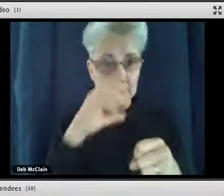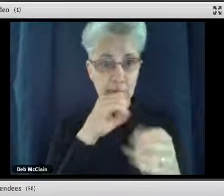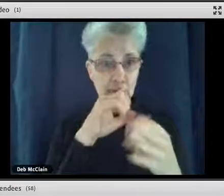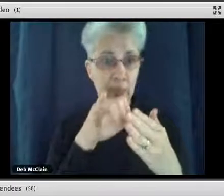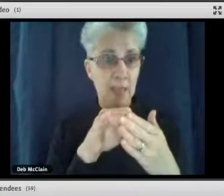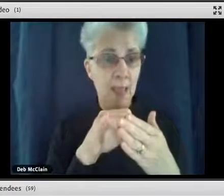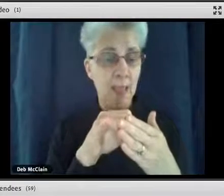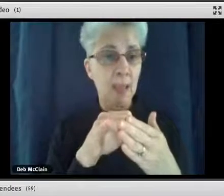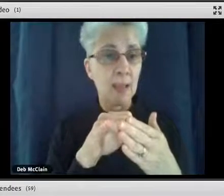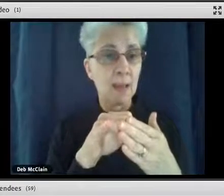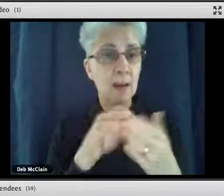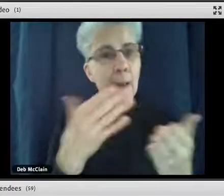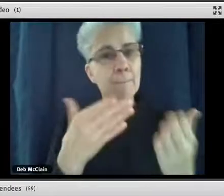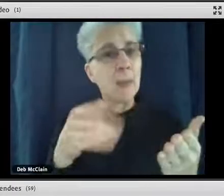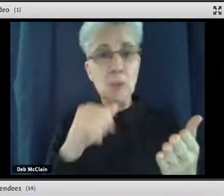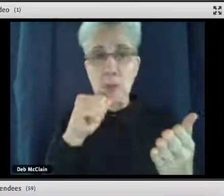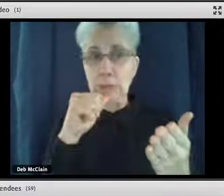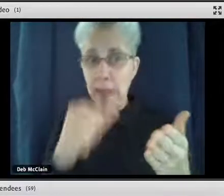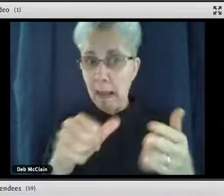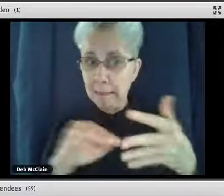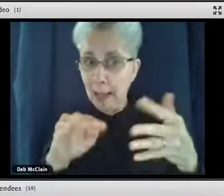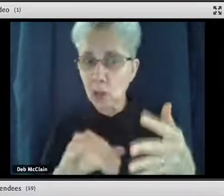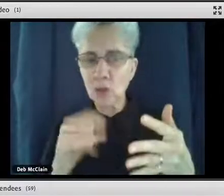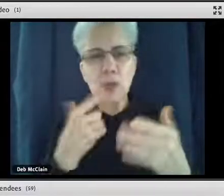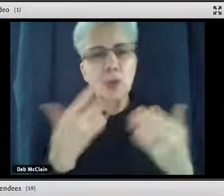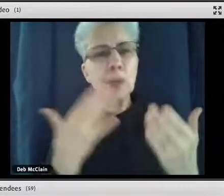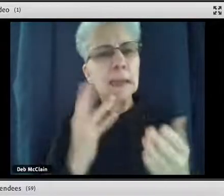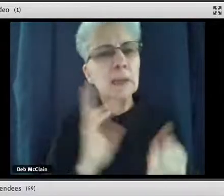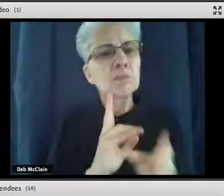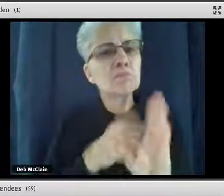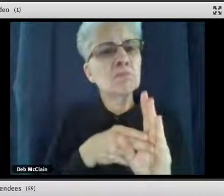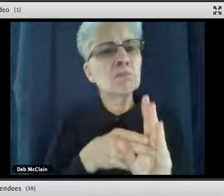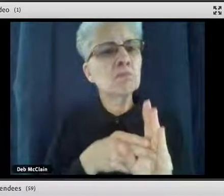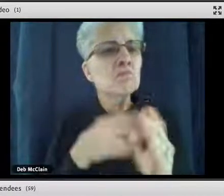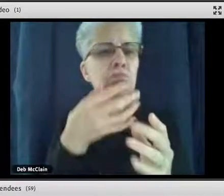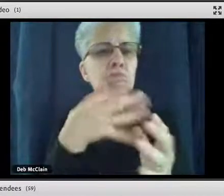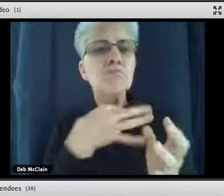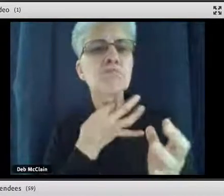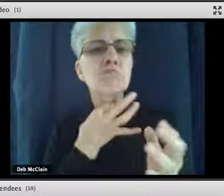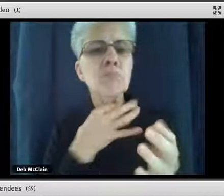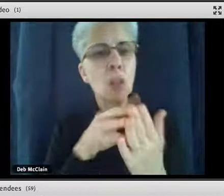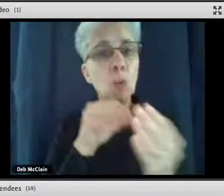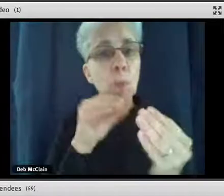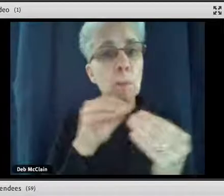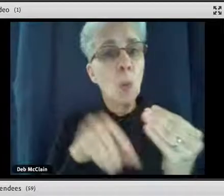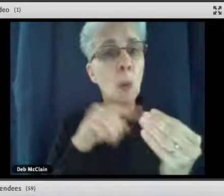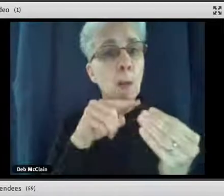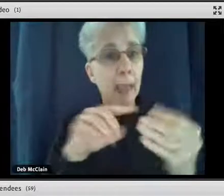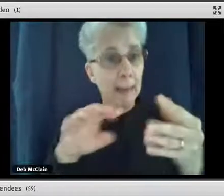that maybe you're not and you're just kind of here to learn a little bit more about cataloging, right?